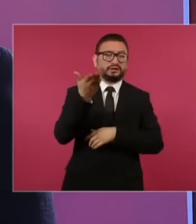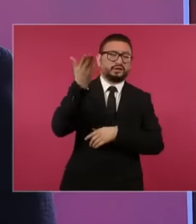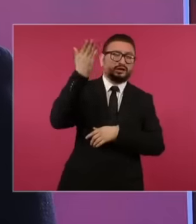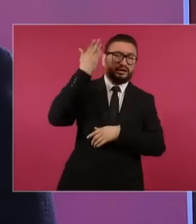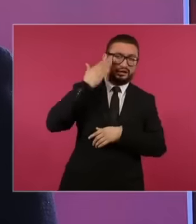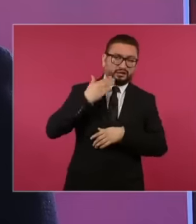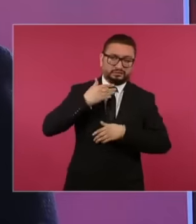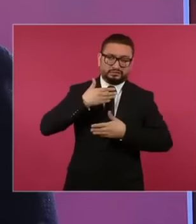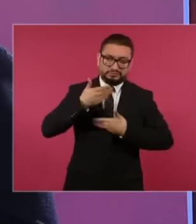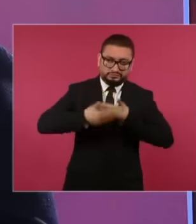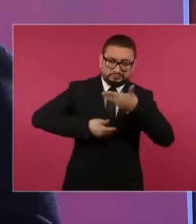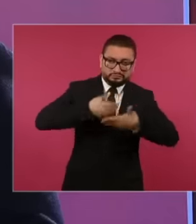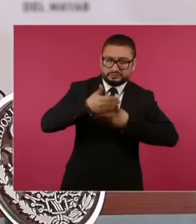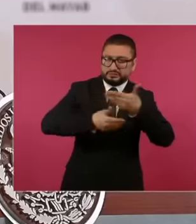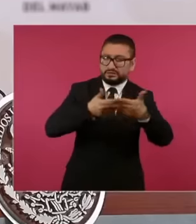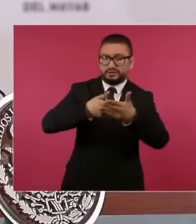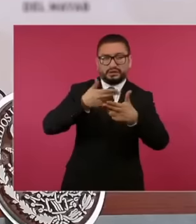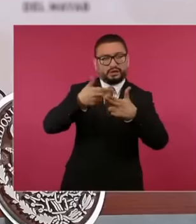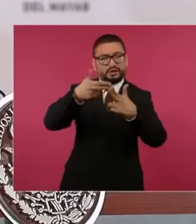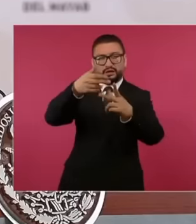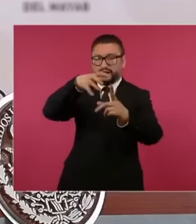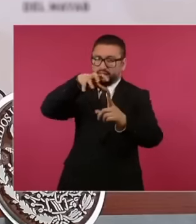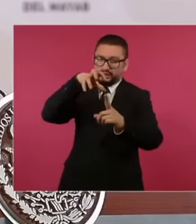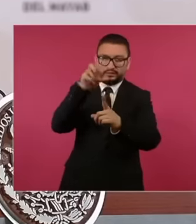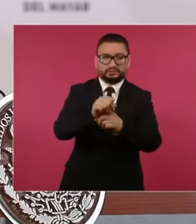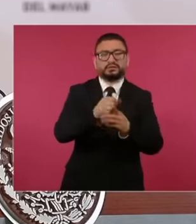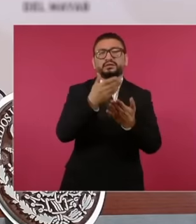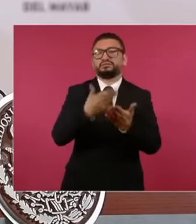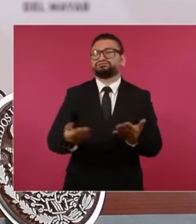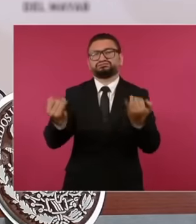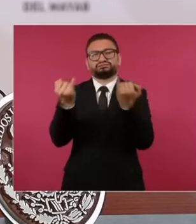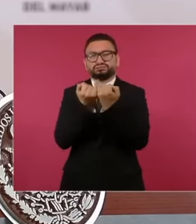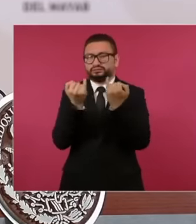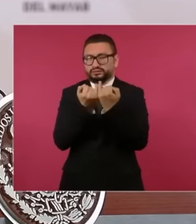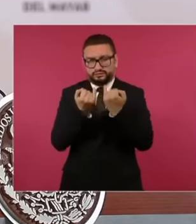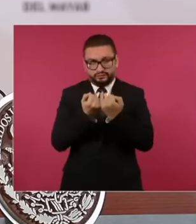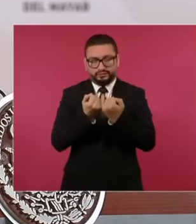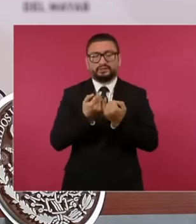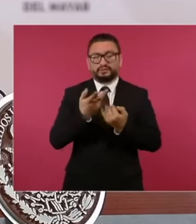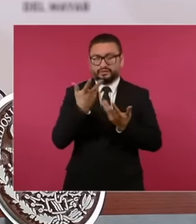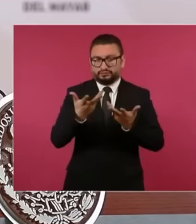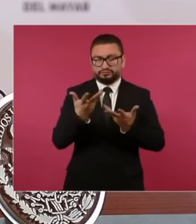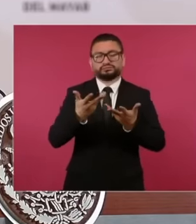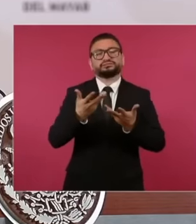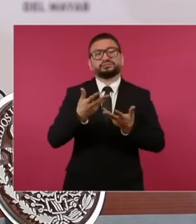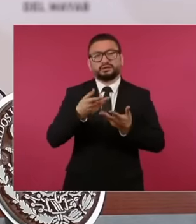until we achieve this new objective deployment that has been carried out by the government of